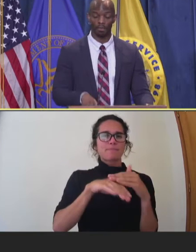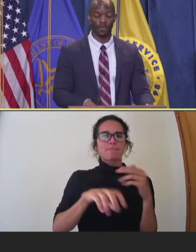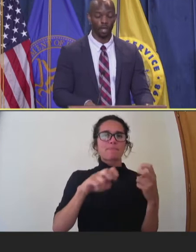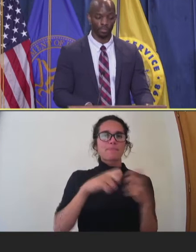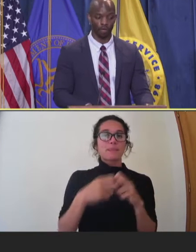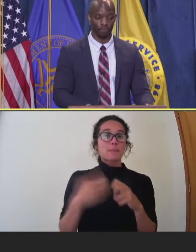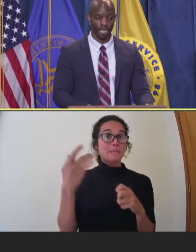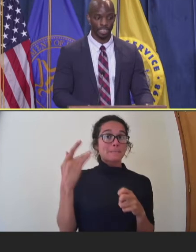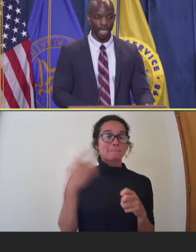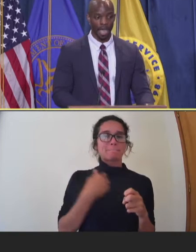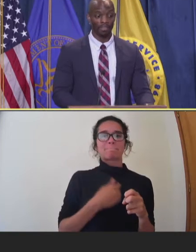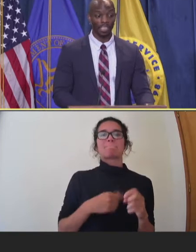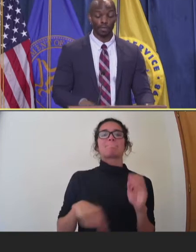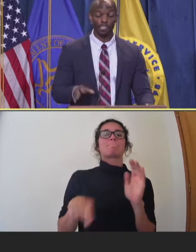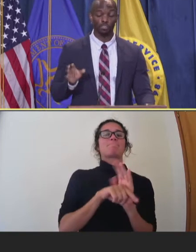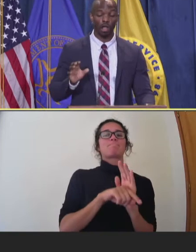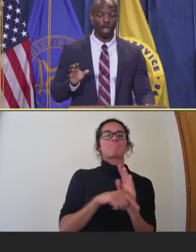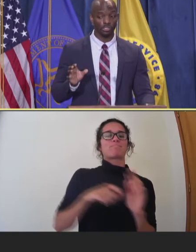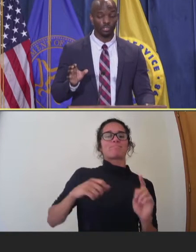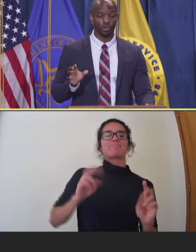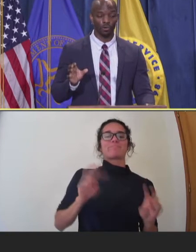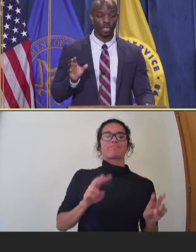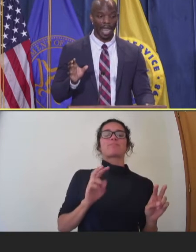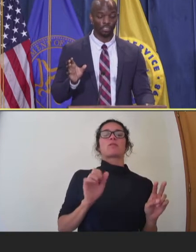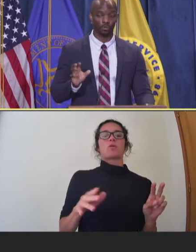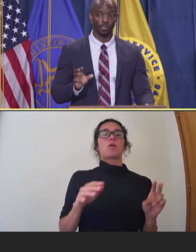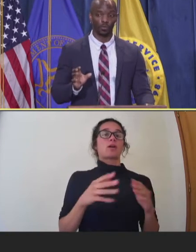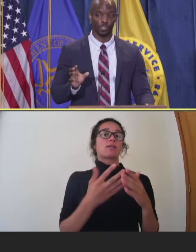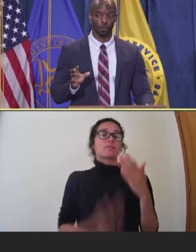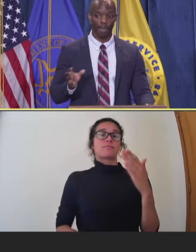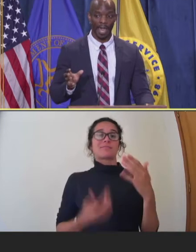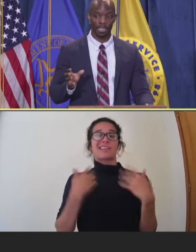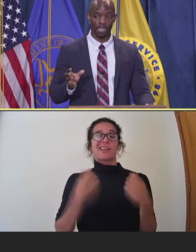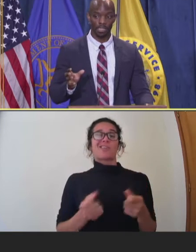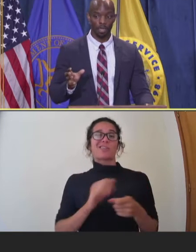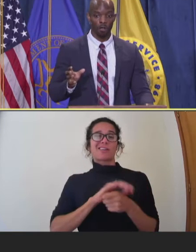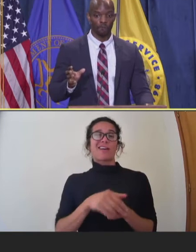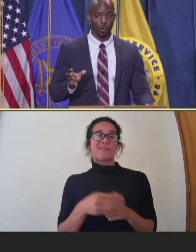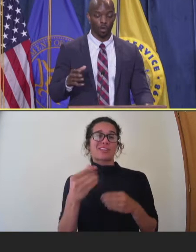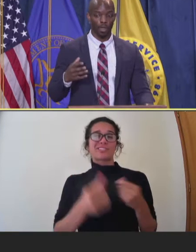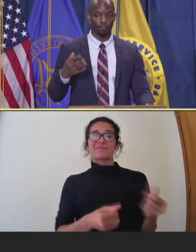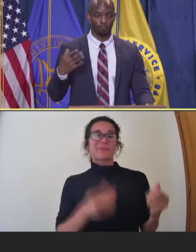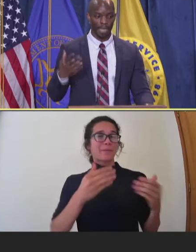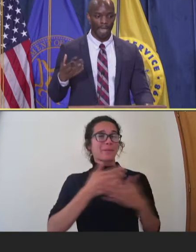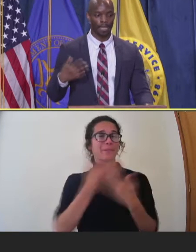of health coverage. And these spaces are also national and regional magnets for Black and